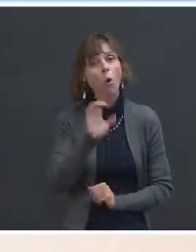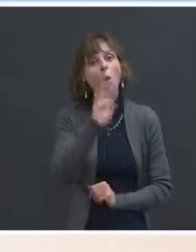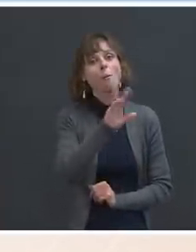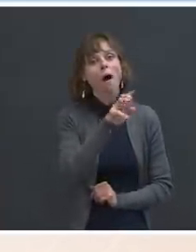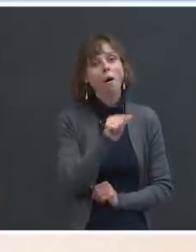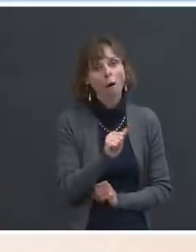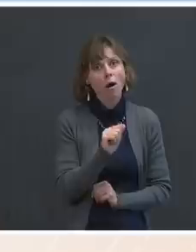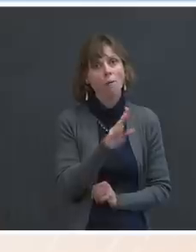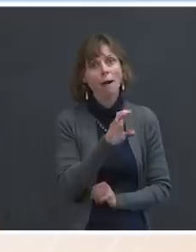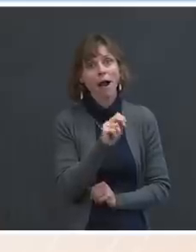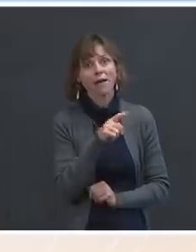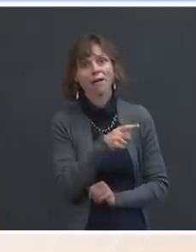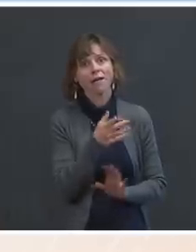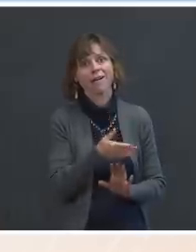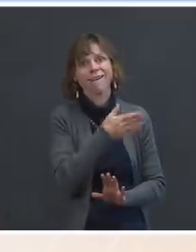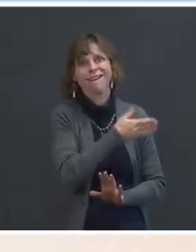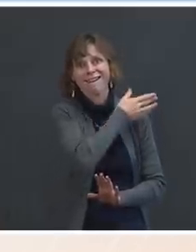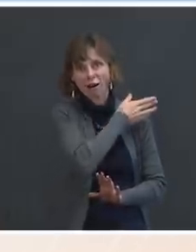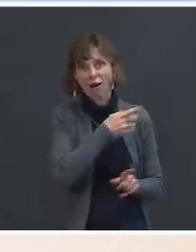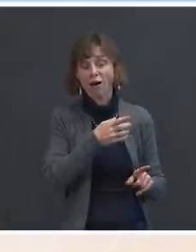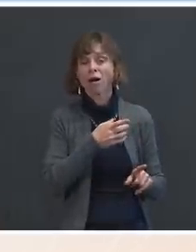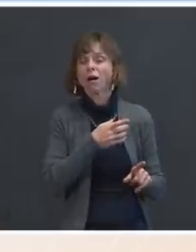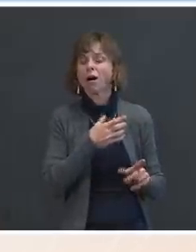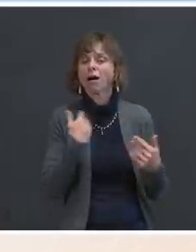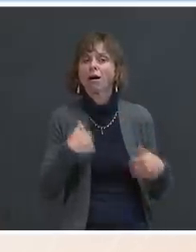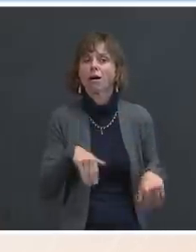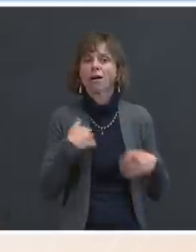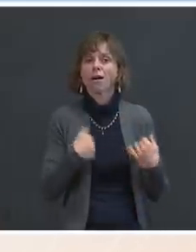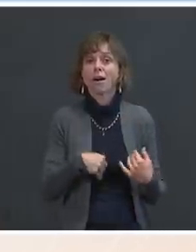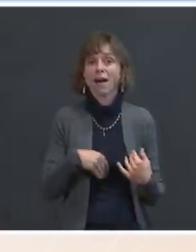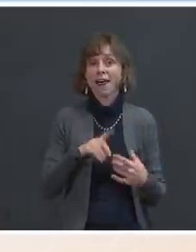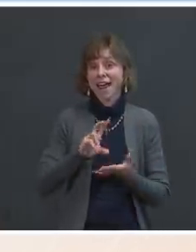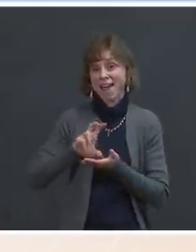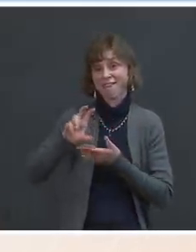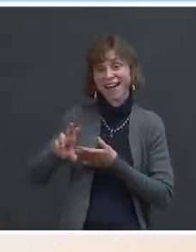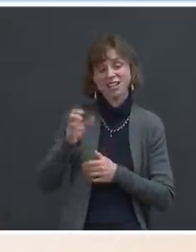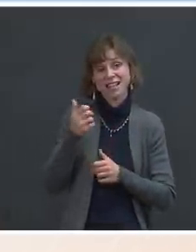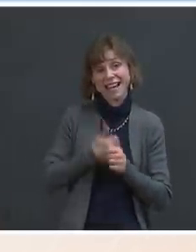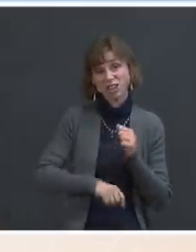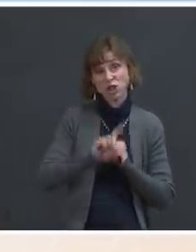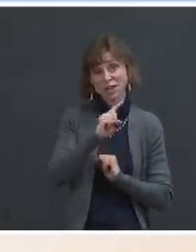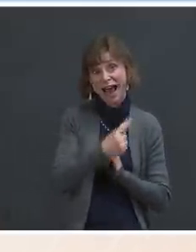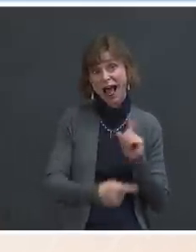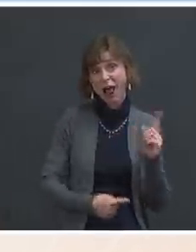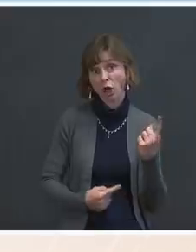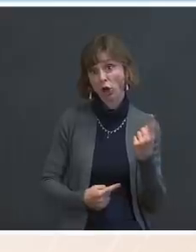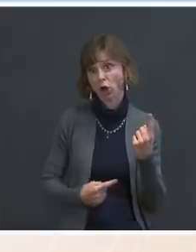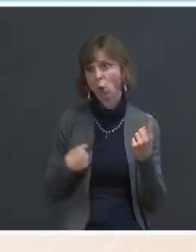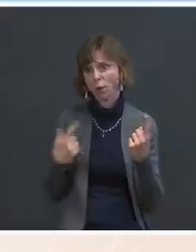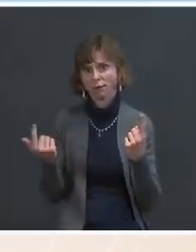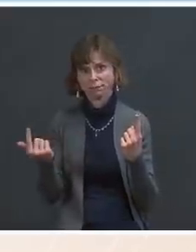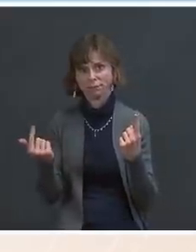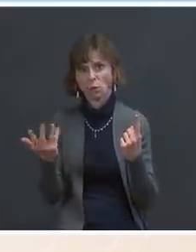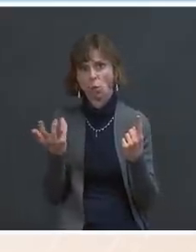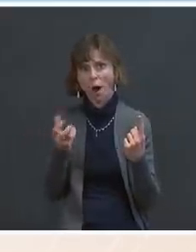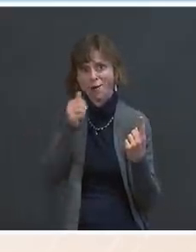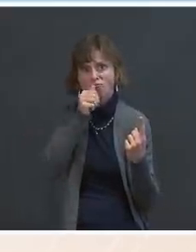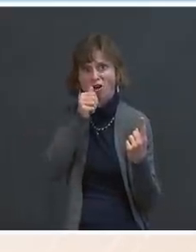For every dollar that the U.S. put into an assistance program, we asked for private-sector organizations,